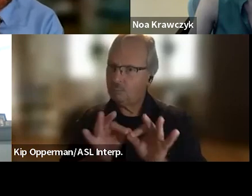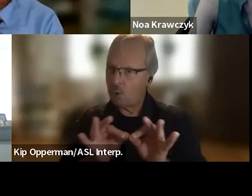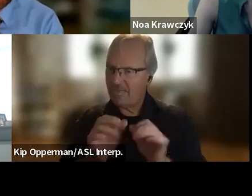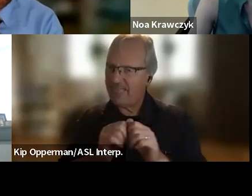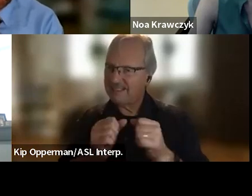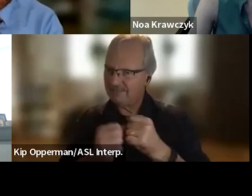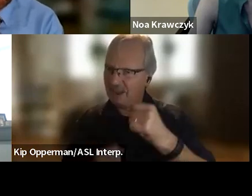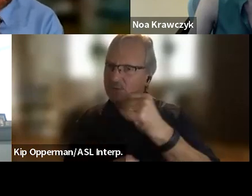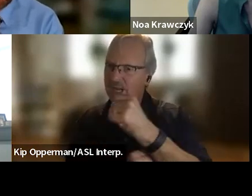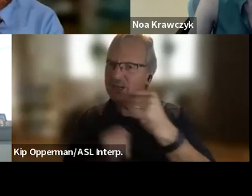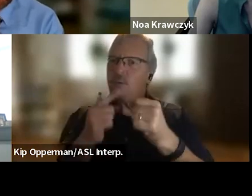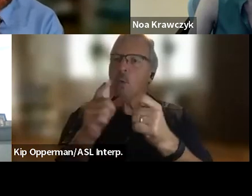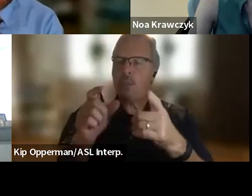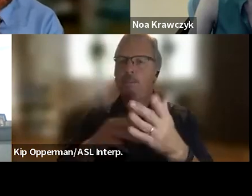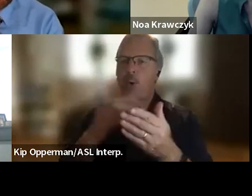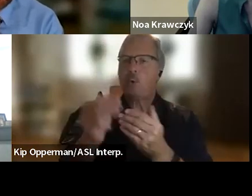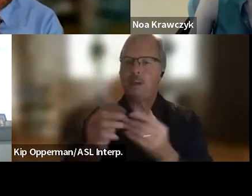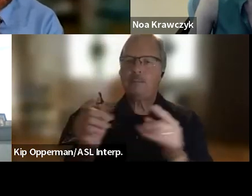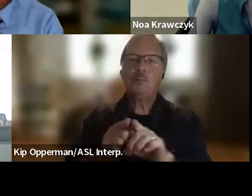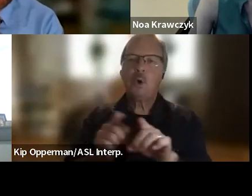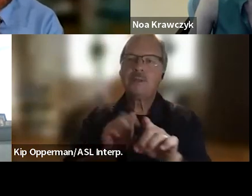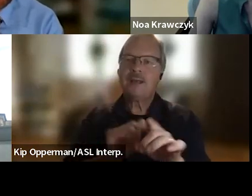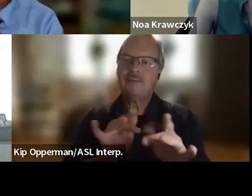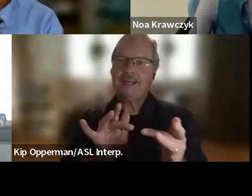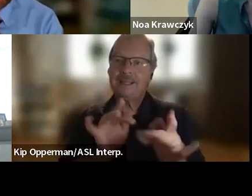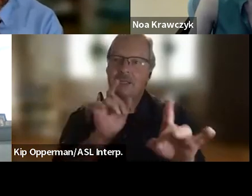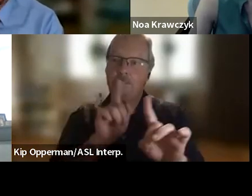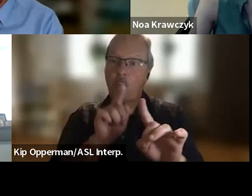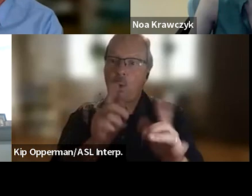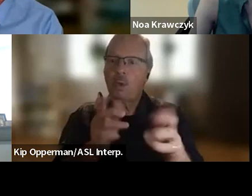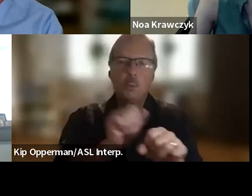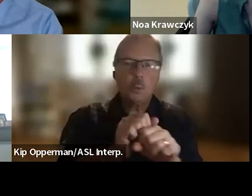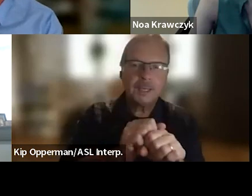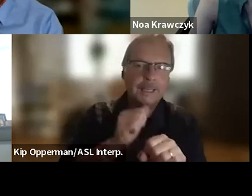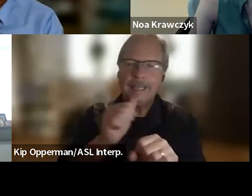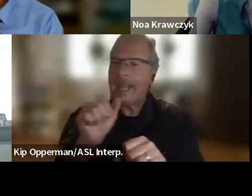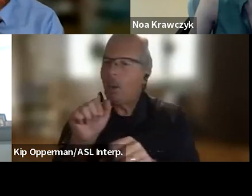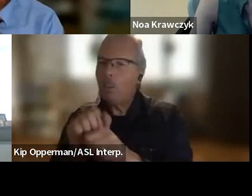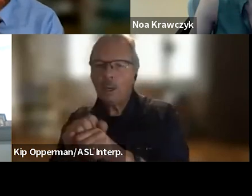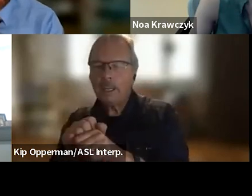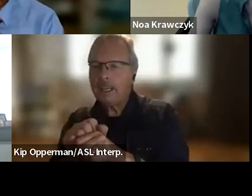for our programs that we always have a touch point to talk about what's working, what's not working, and is it as we envisioned?